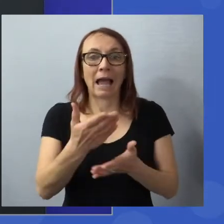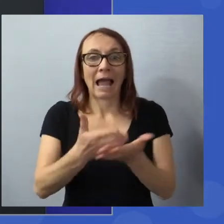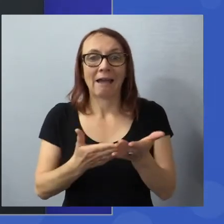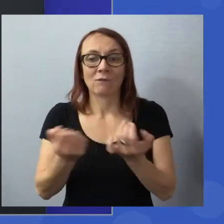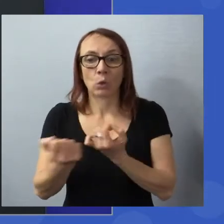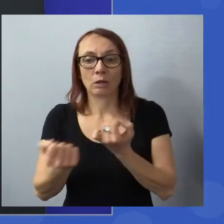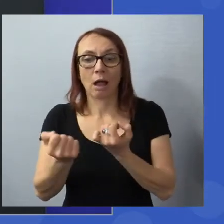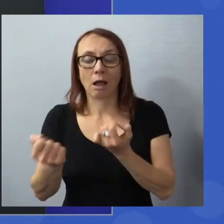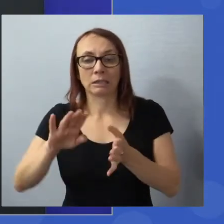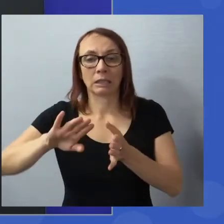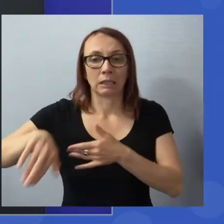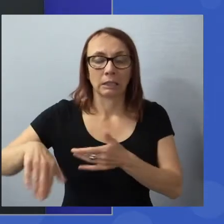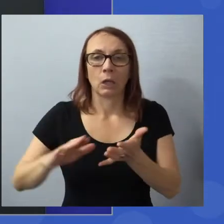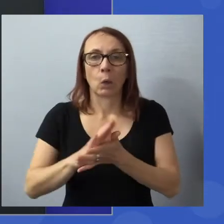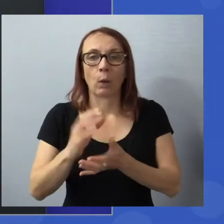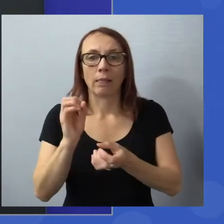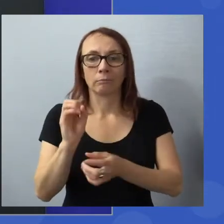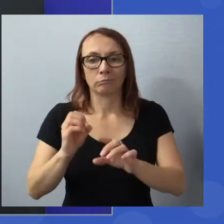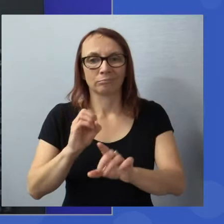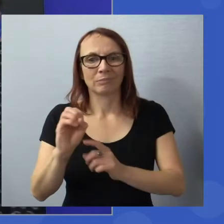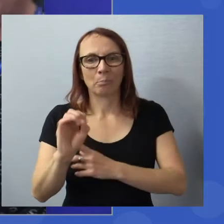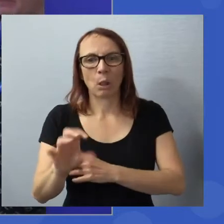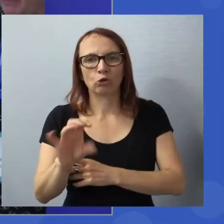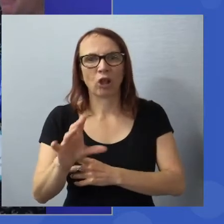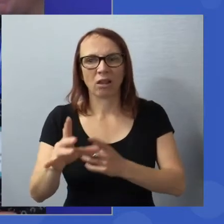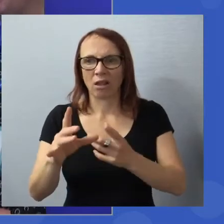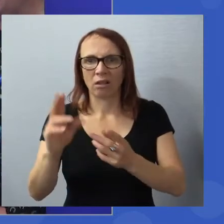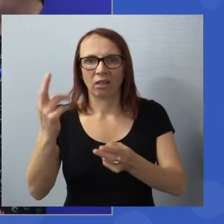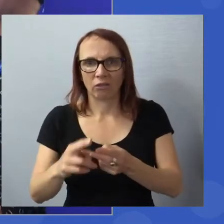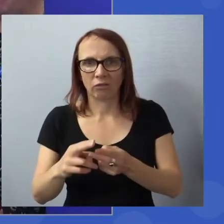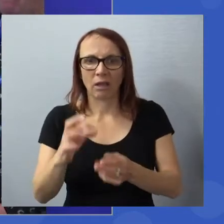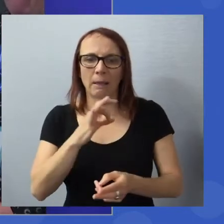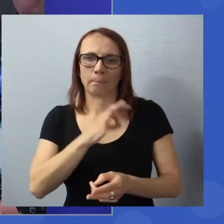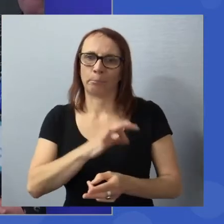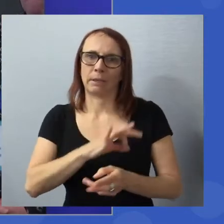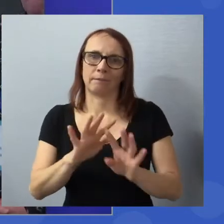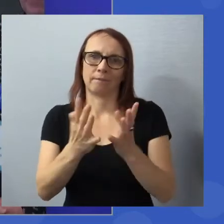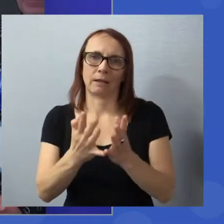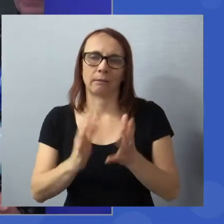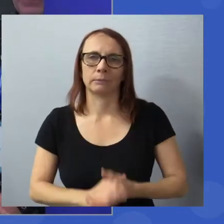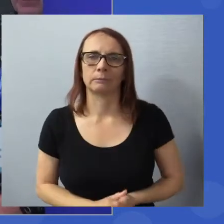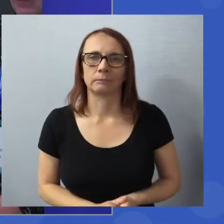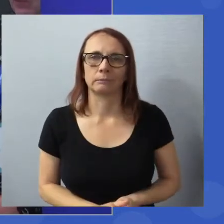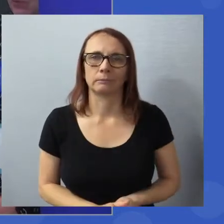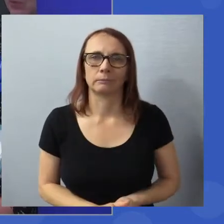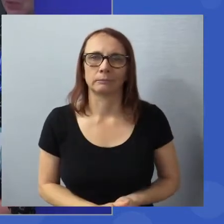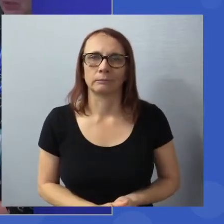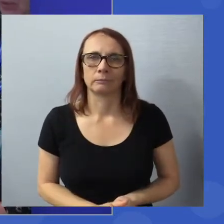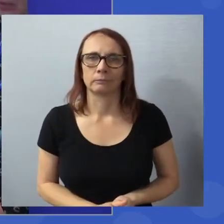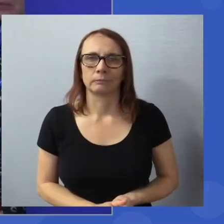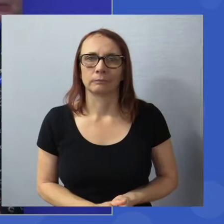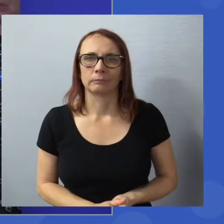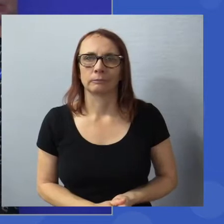reduce pollution which should benefit the climate yeah so we reduced car